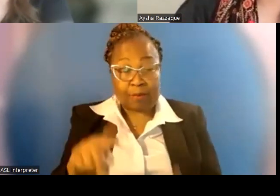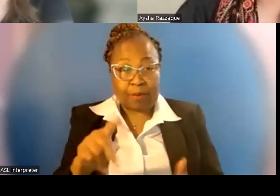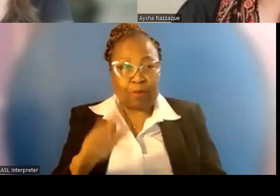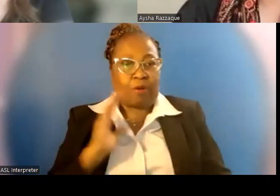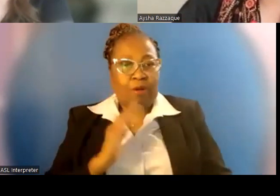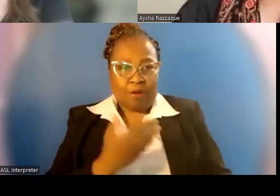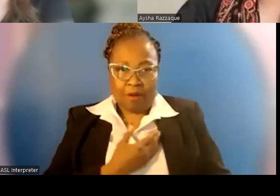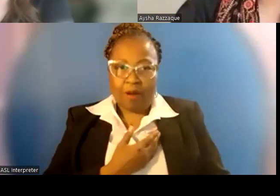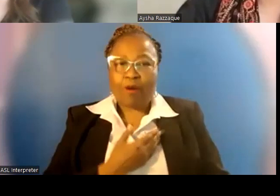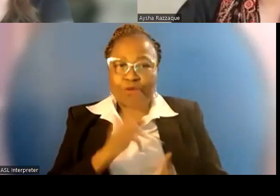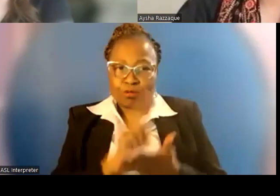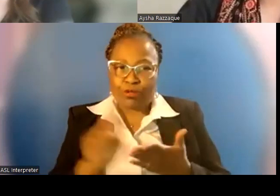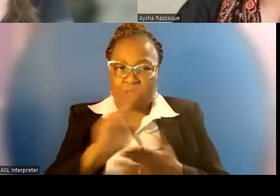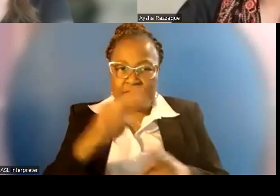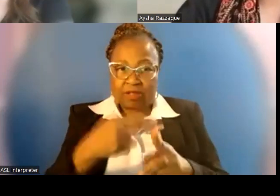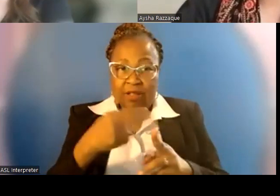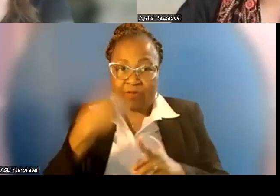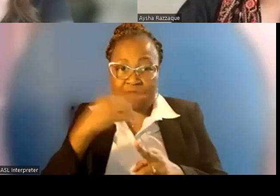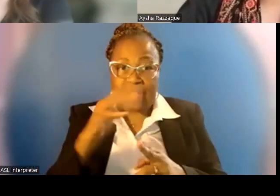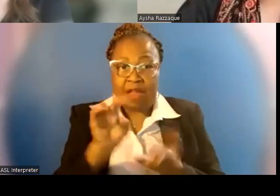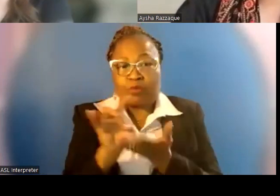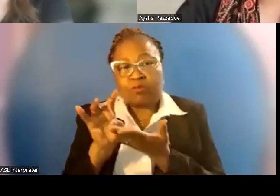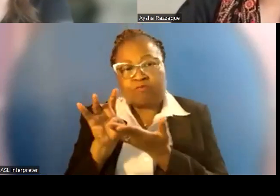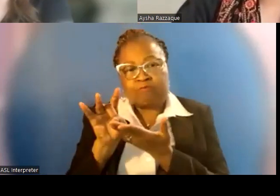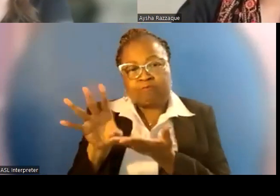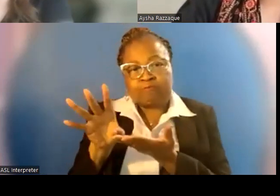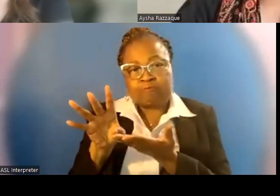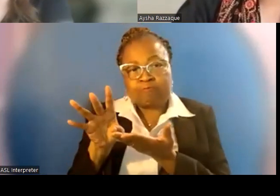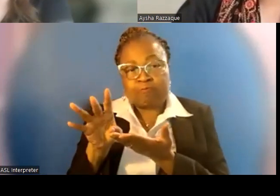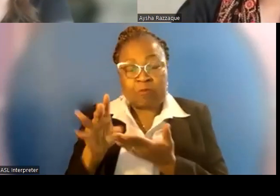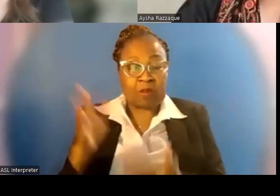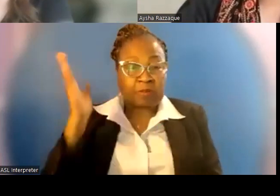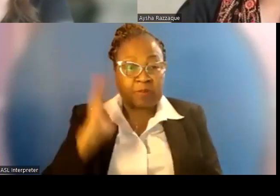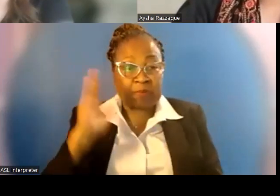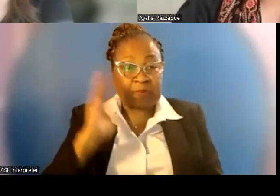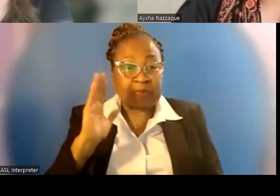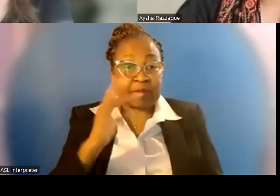were forcibly removed from these homelands in 1846.